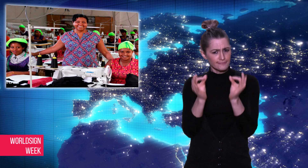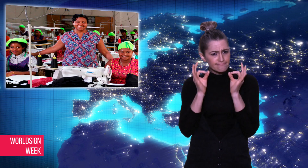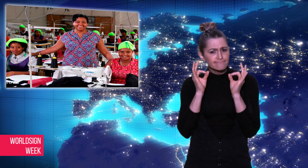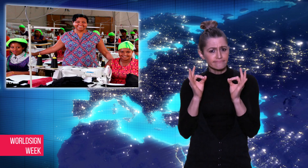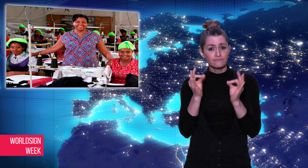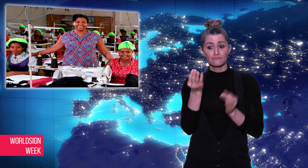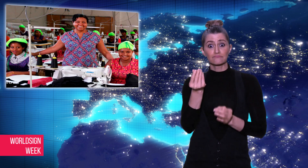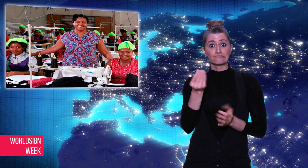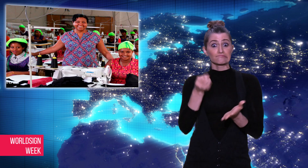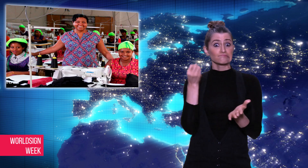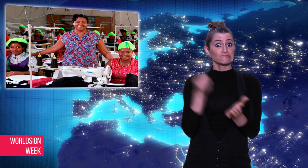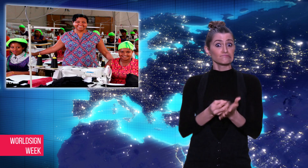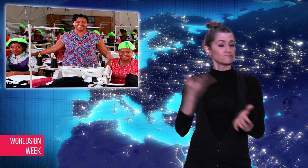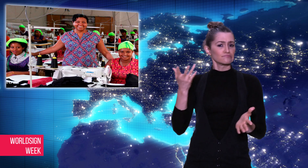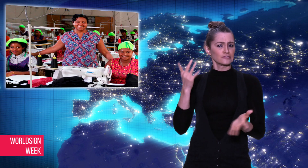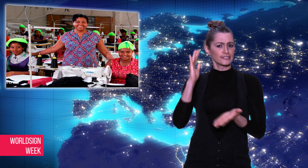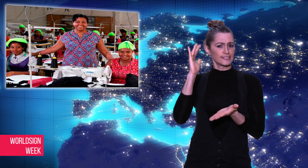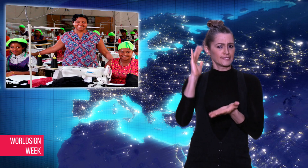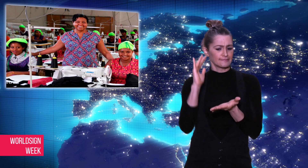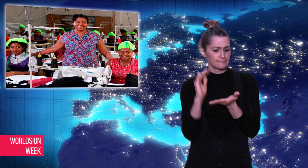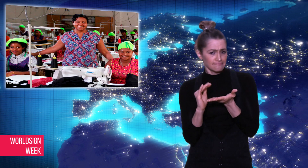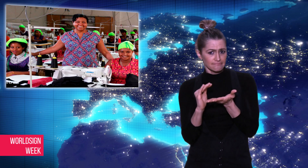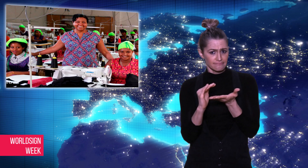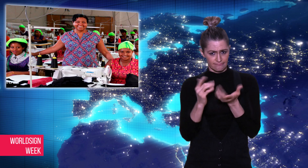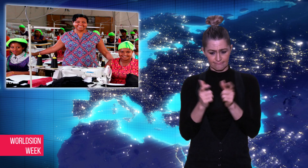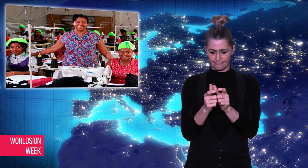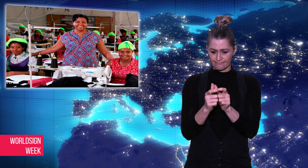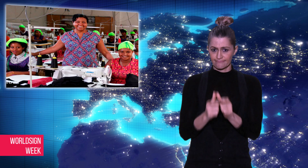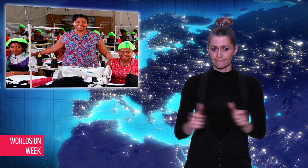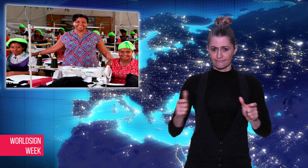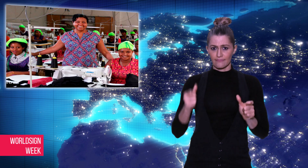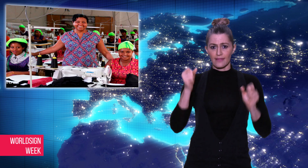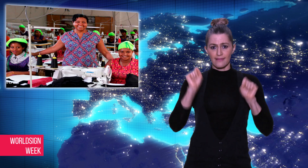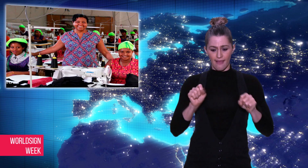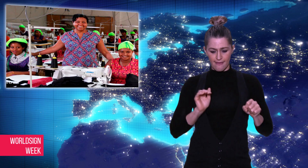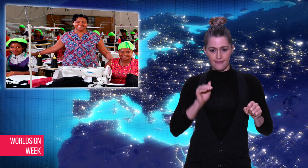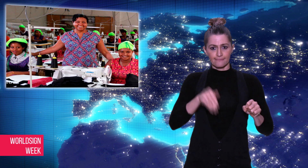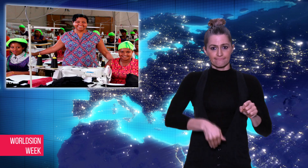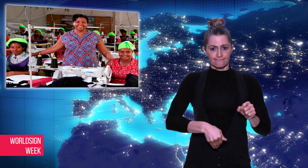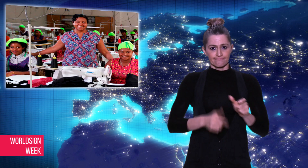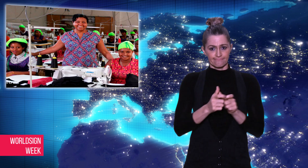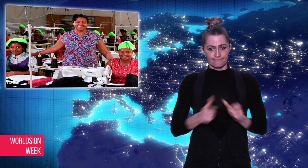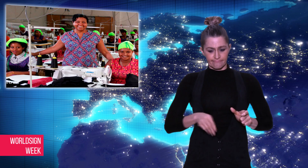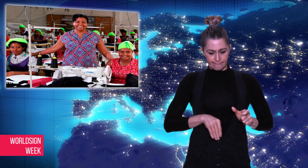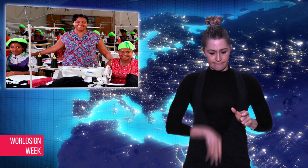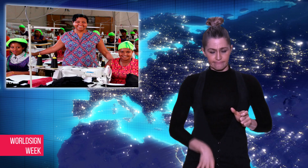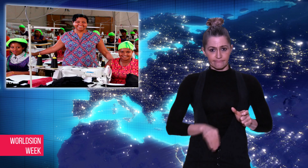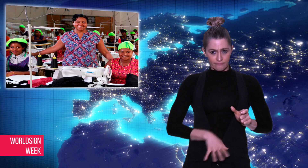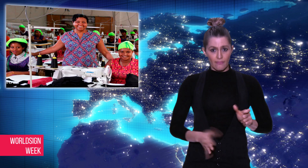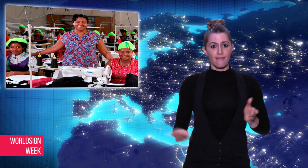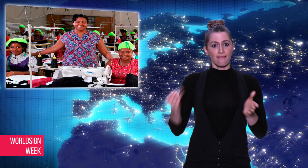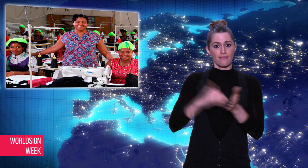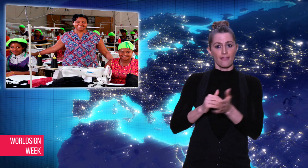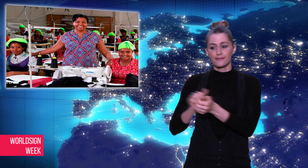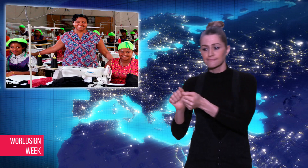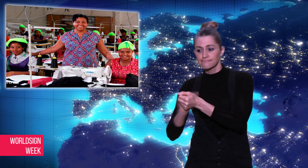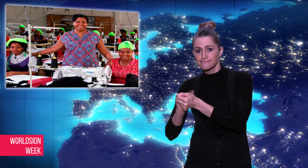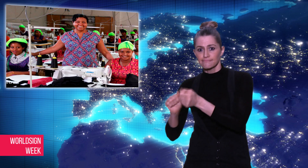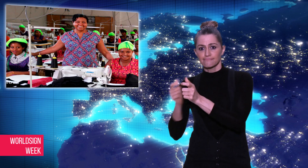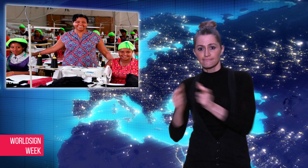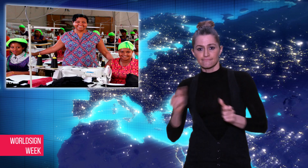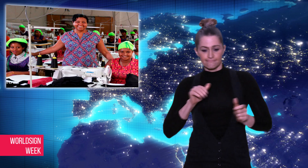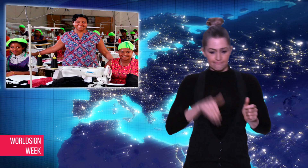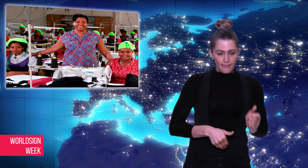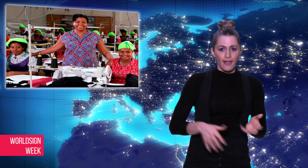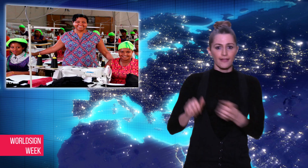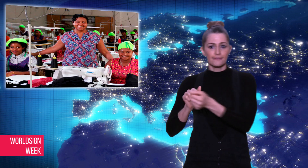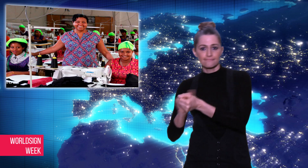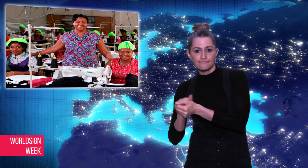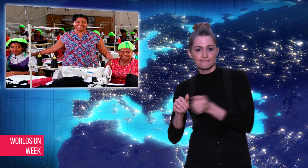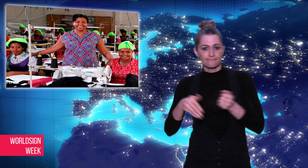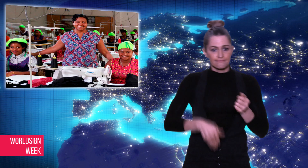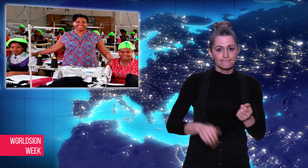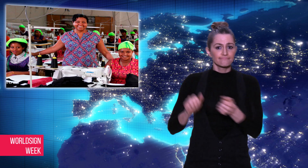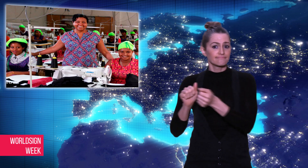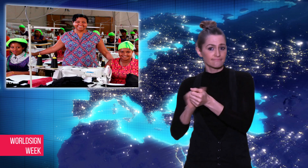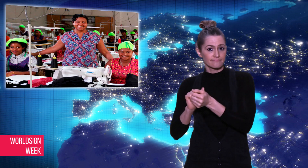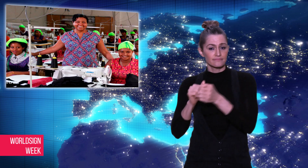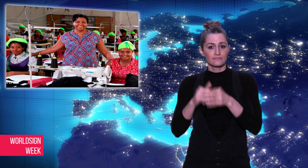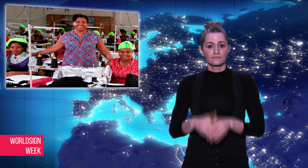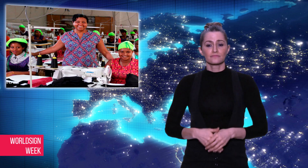designed and patented a quality, low-cost reusable